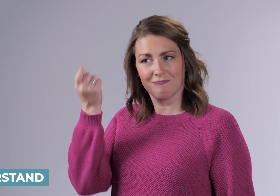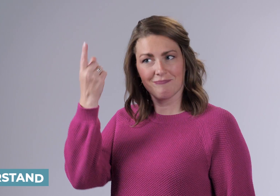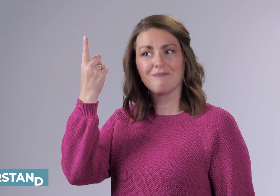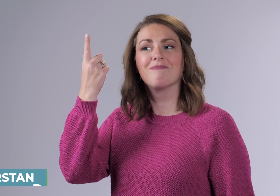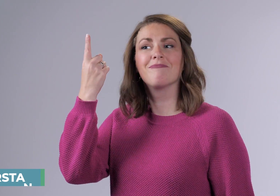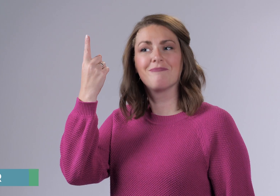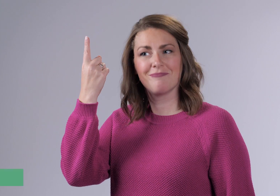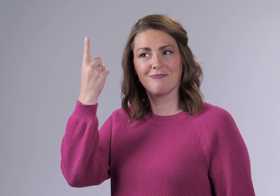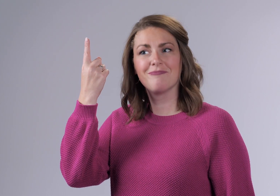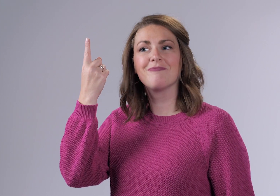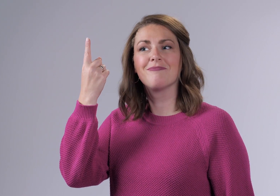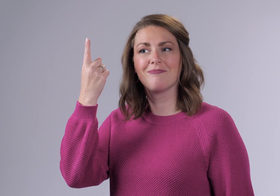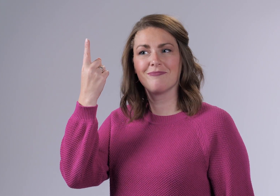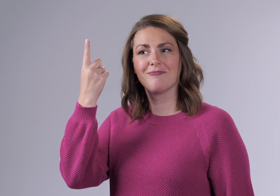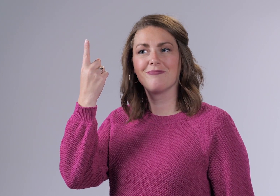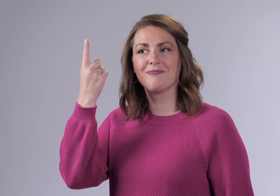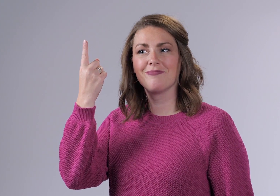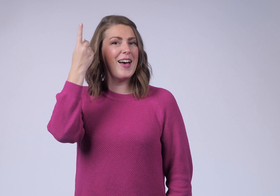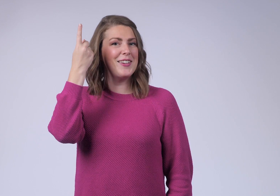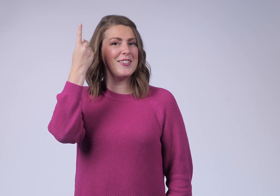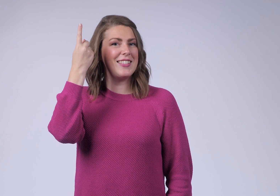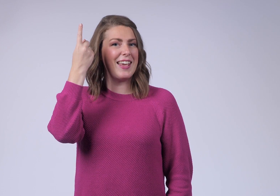it's like the light bulb is coming on 'understand.'